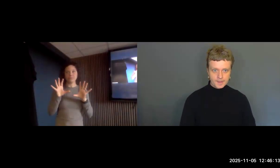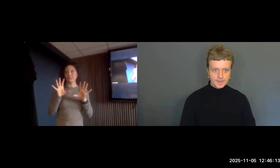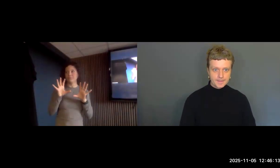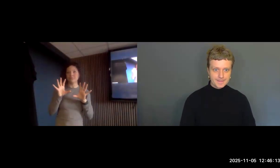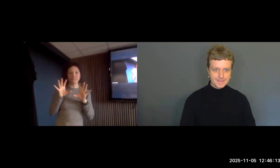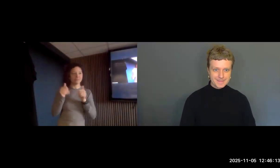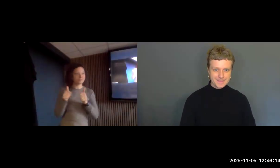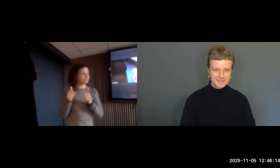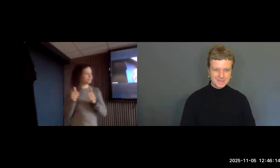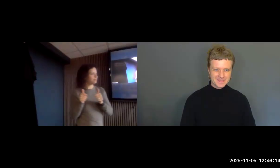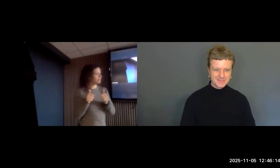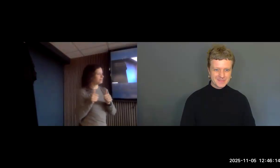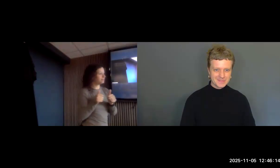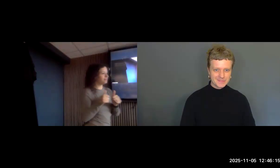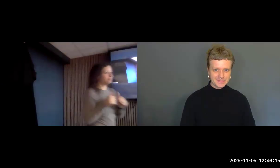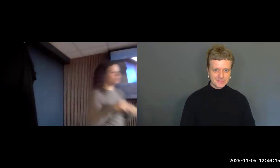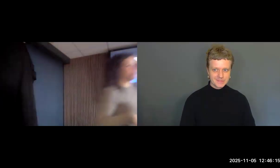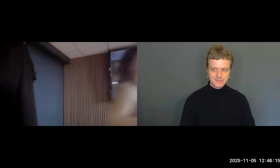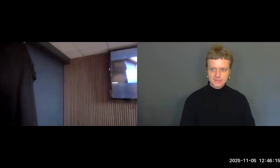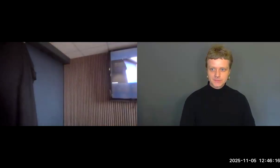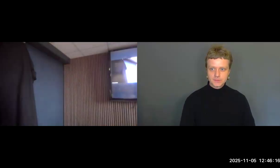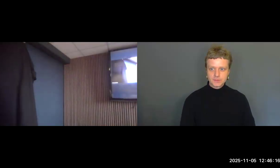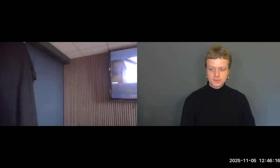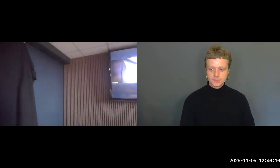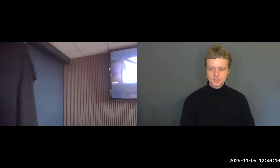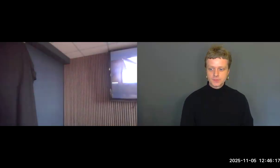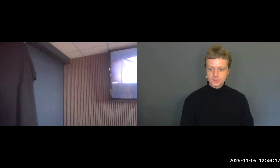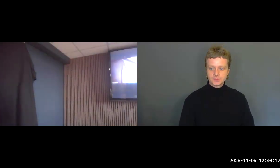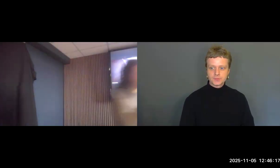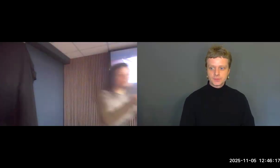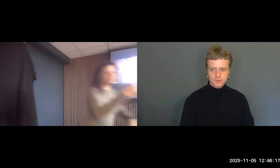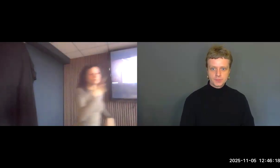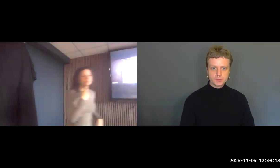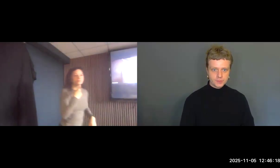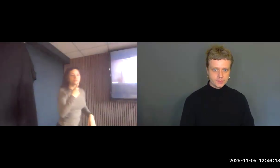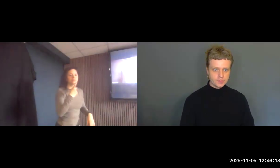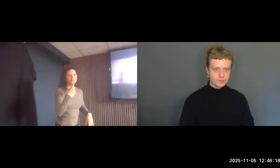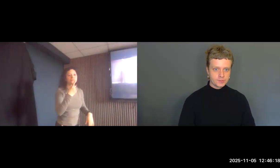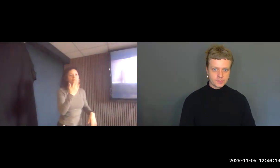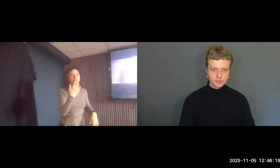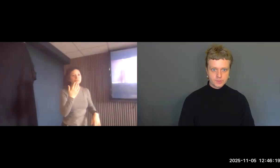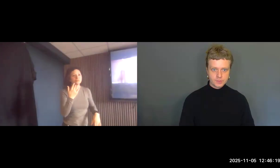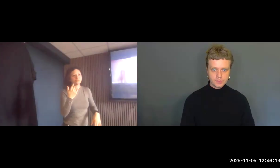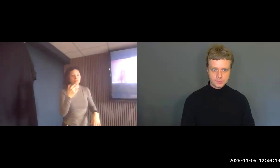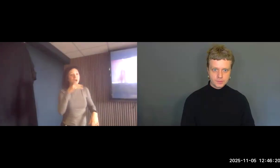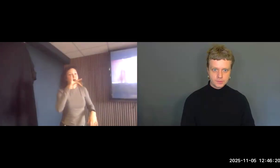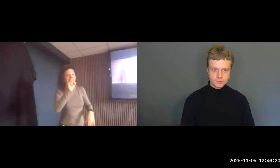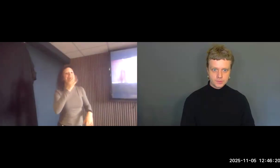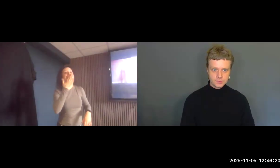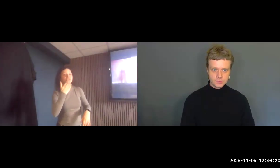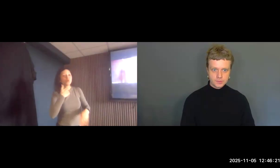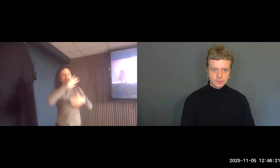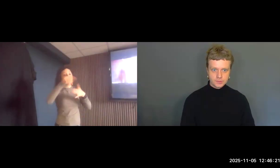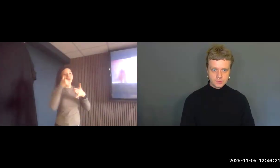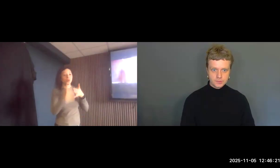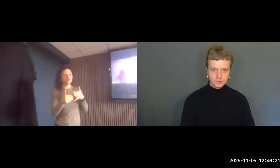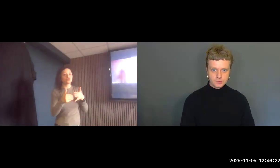Is that clear, as a response to that?